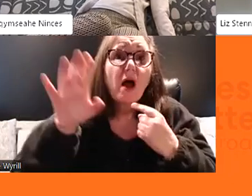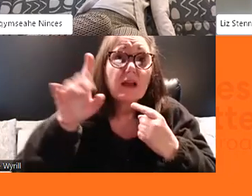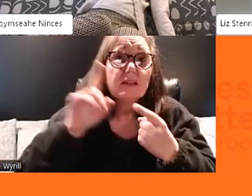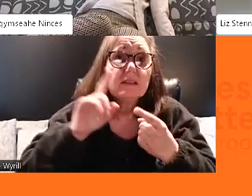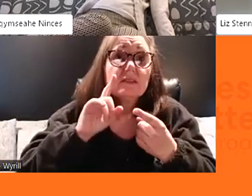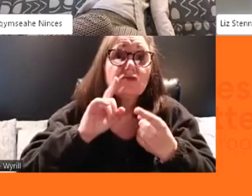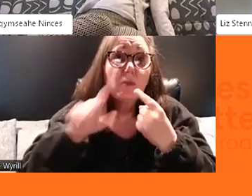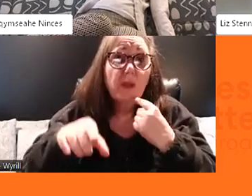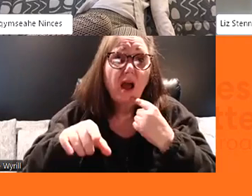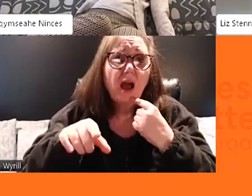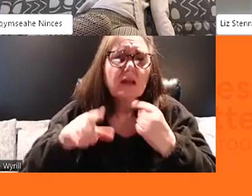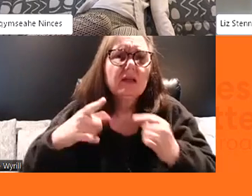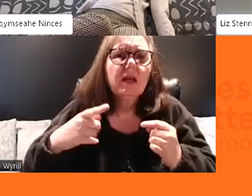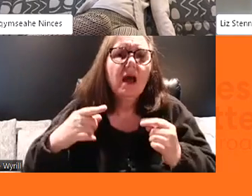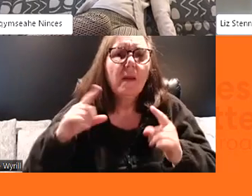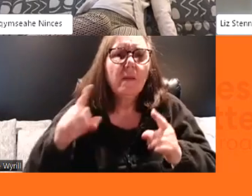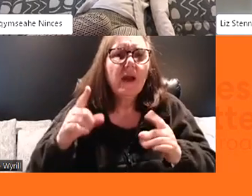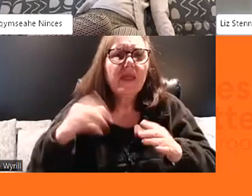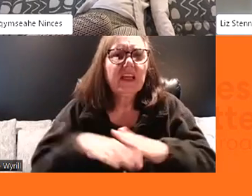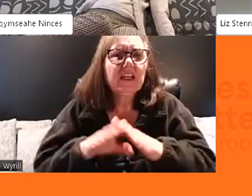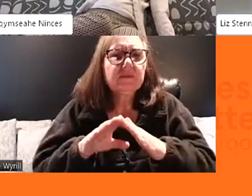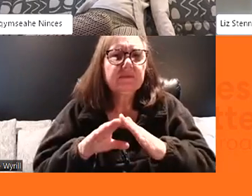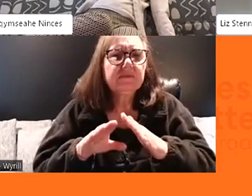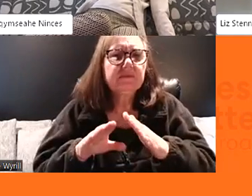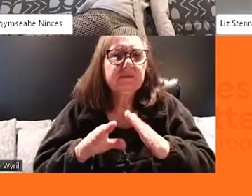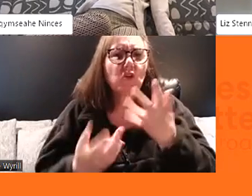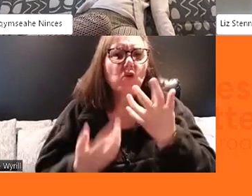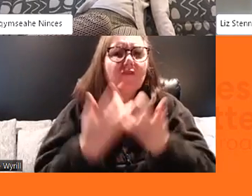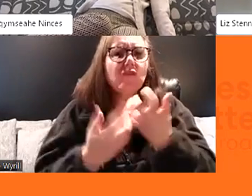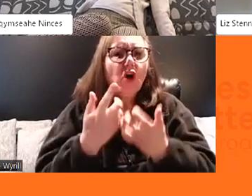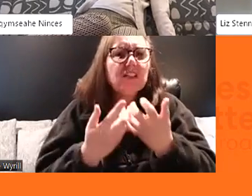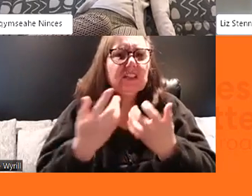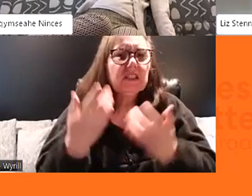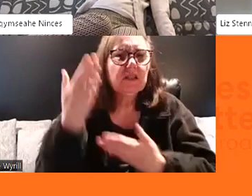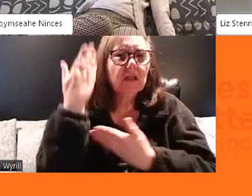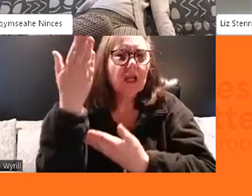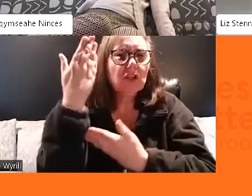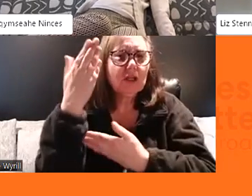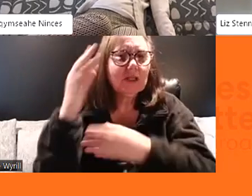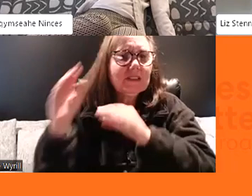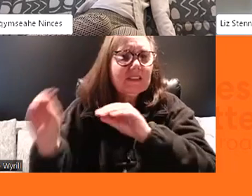was just wanting to respond to that. Of course. If you think about